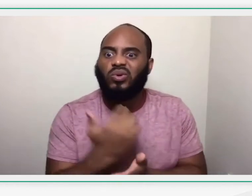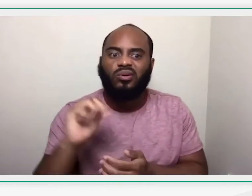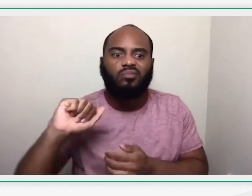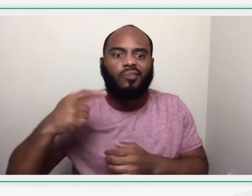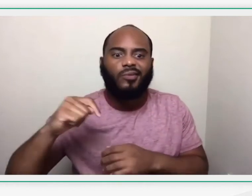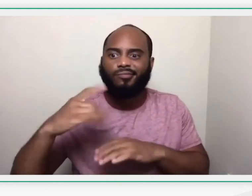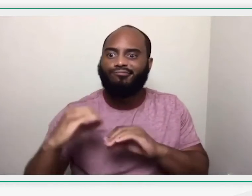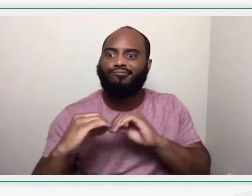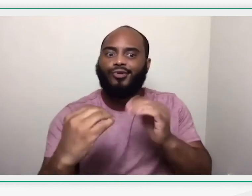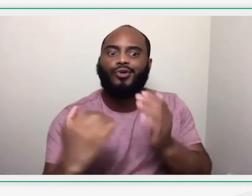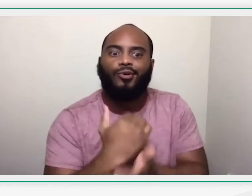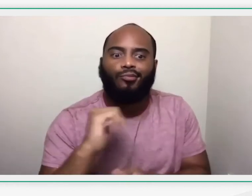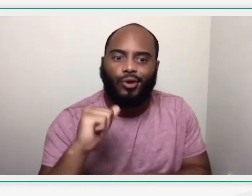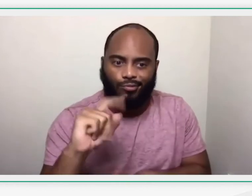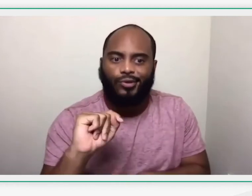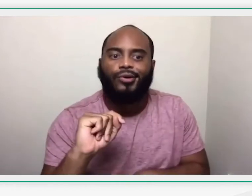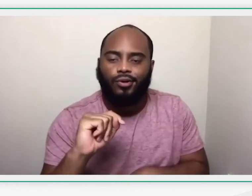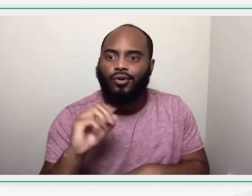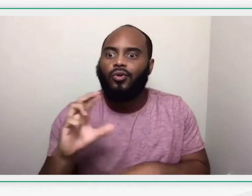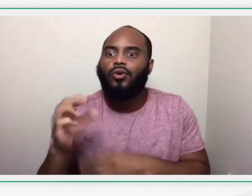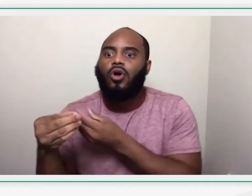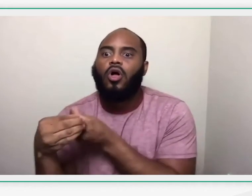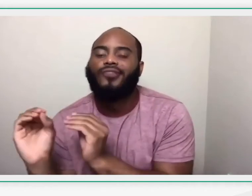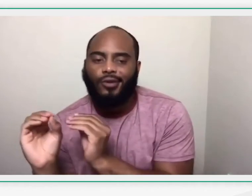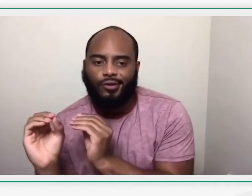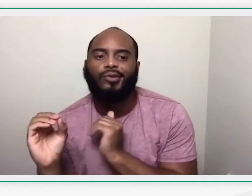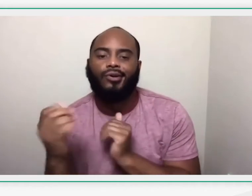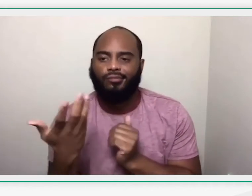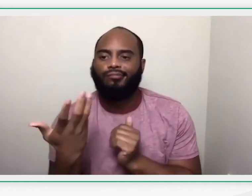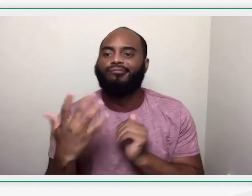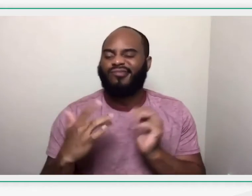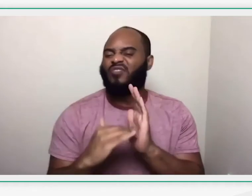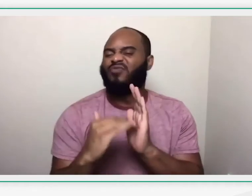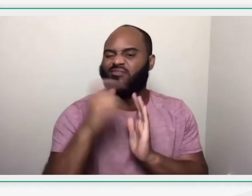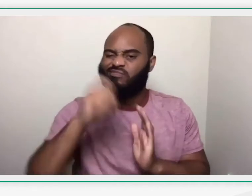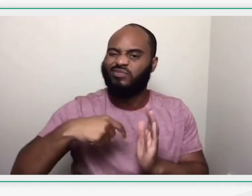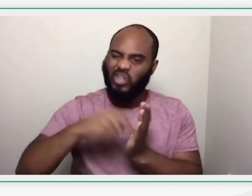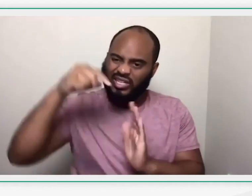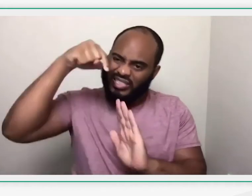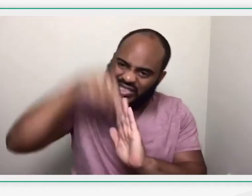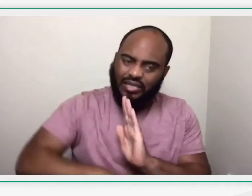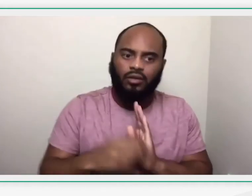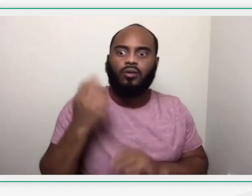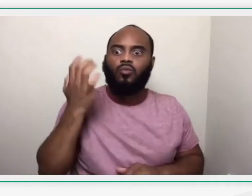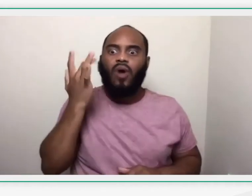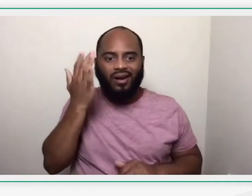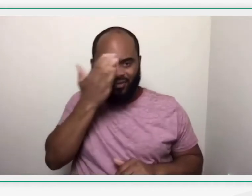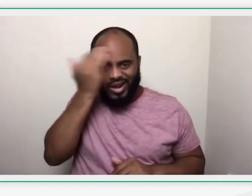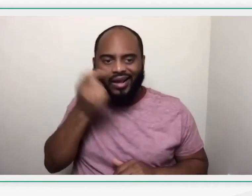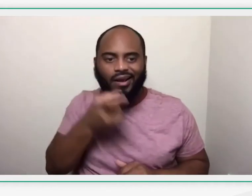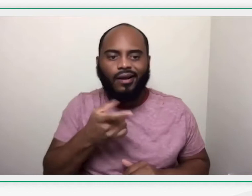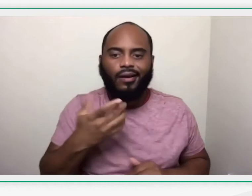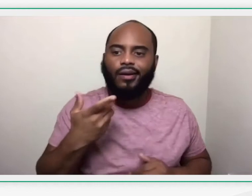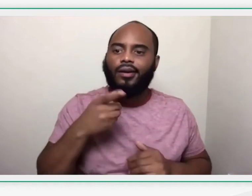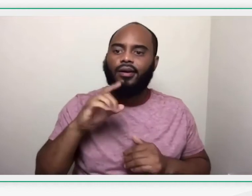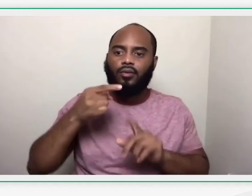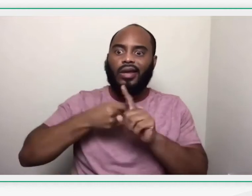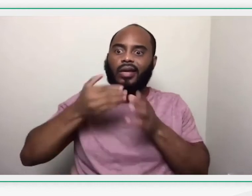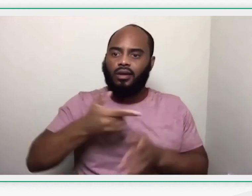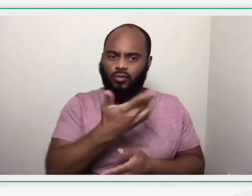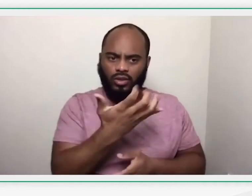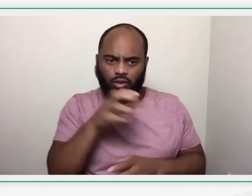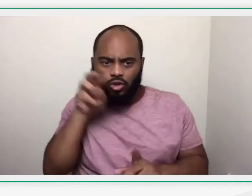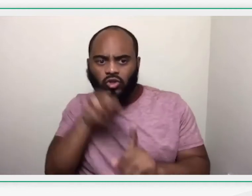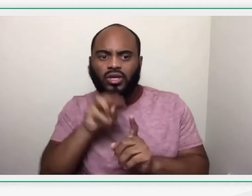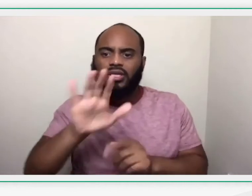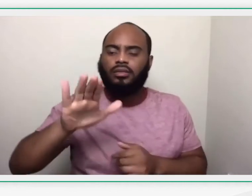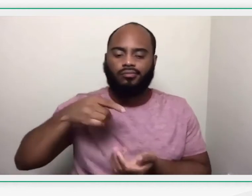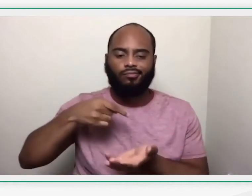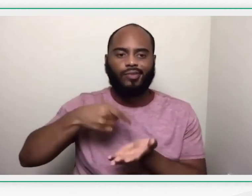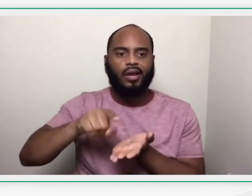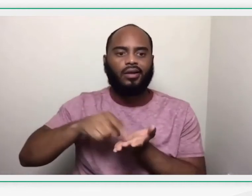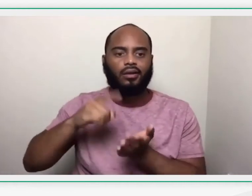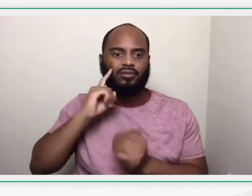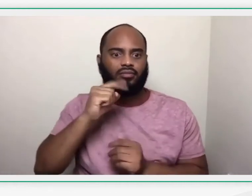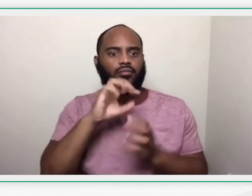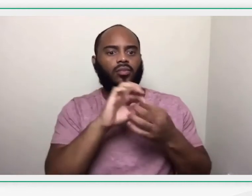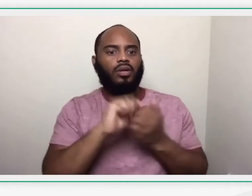Let's say, for example, you need to find a new apartment or you need to lease new office space. For that type of movement in life, there usually is a hard inquiry.